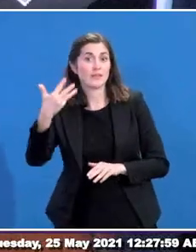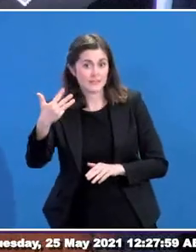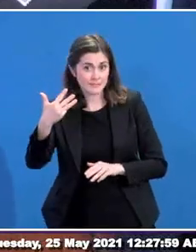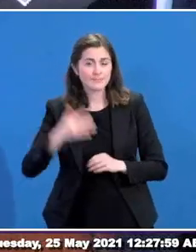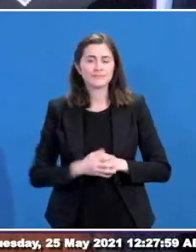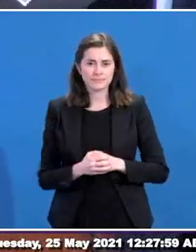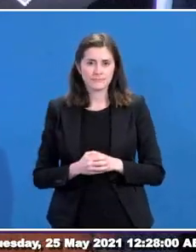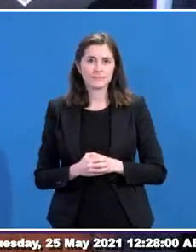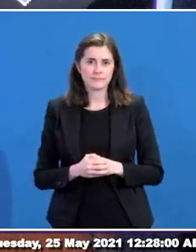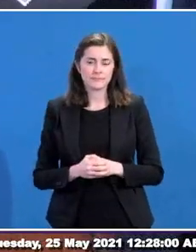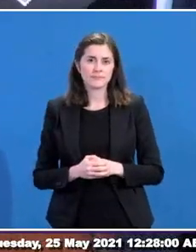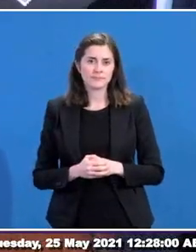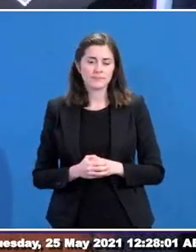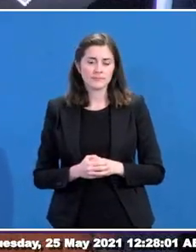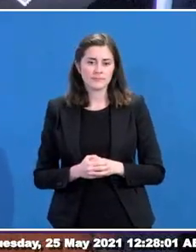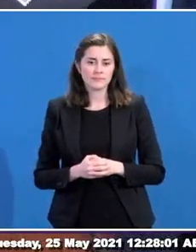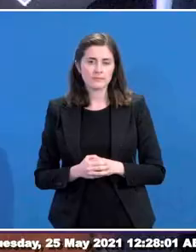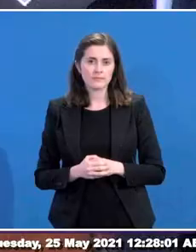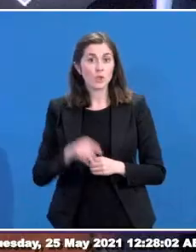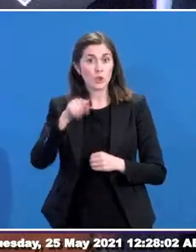some matters that you've set out in your statement